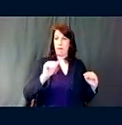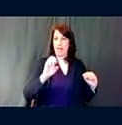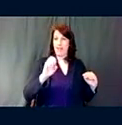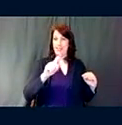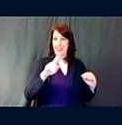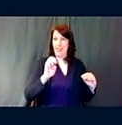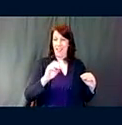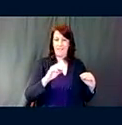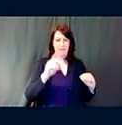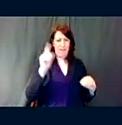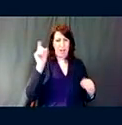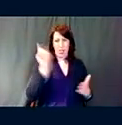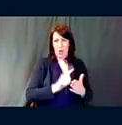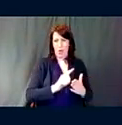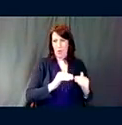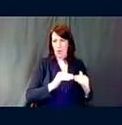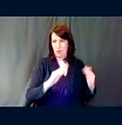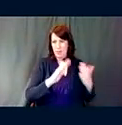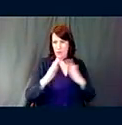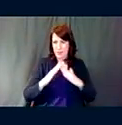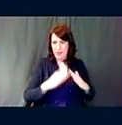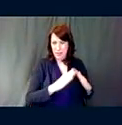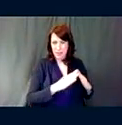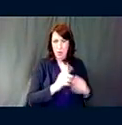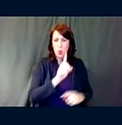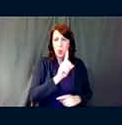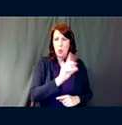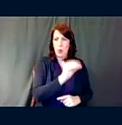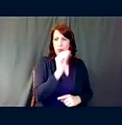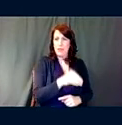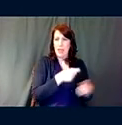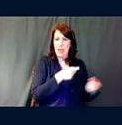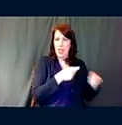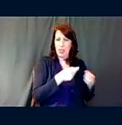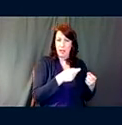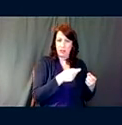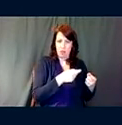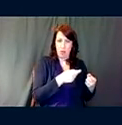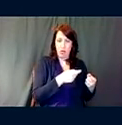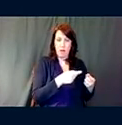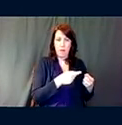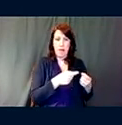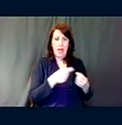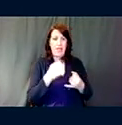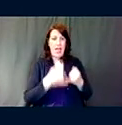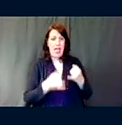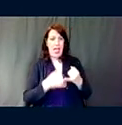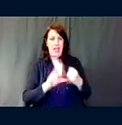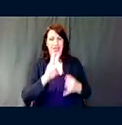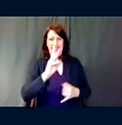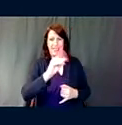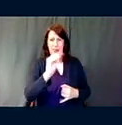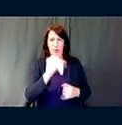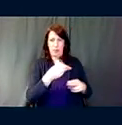IMMUNIZATION WAS VERY, VERY, VERY LOW IN OUR VILLAGES, 1% IN